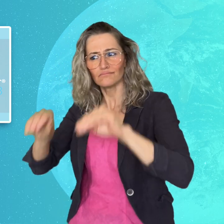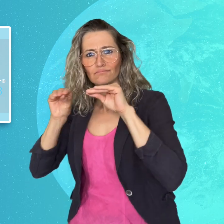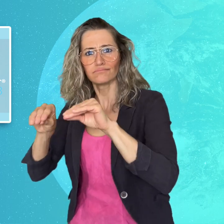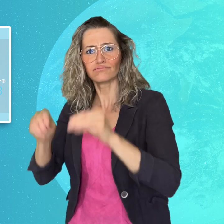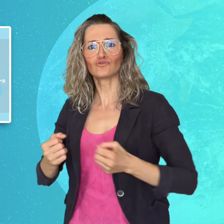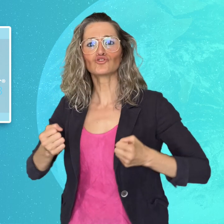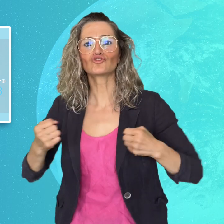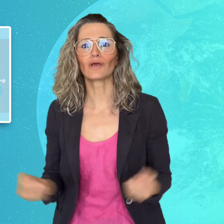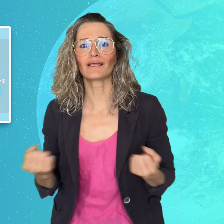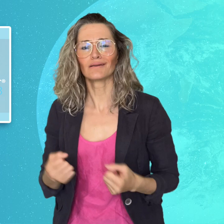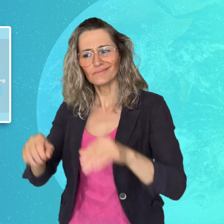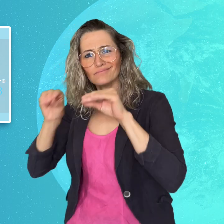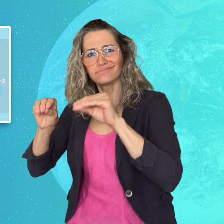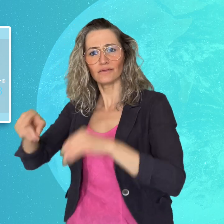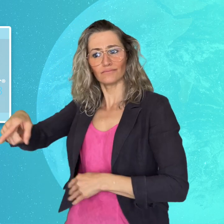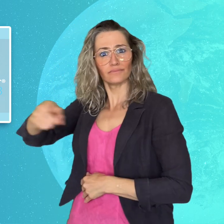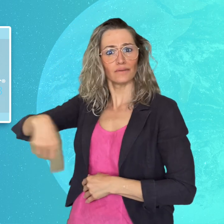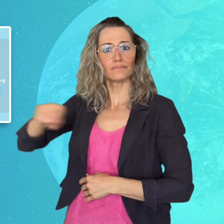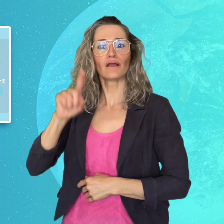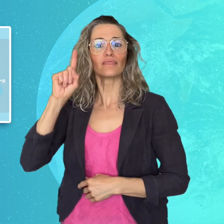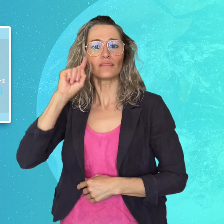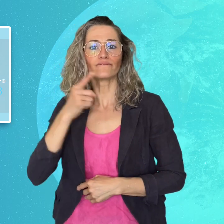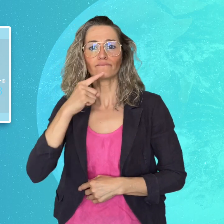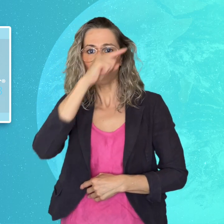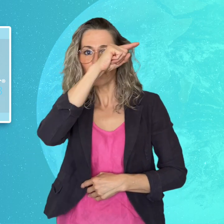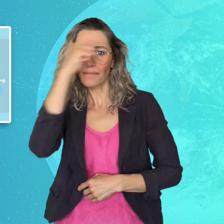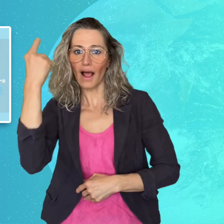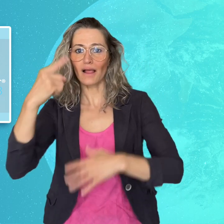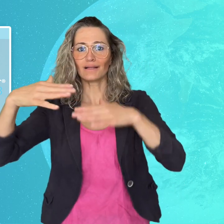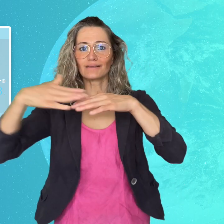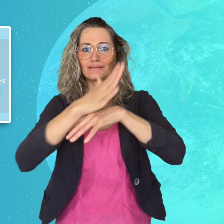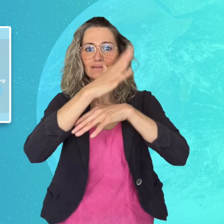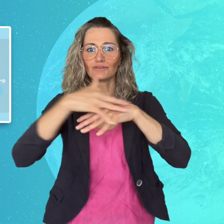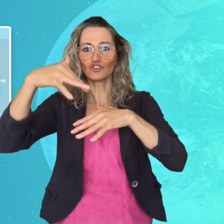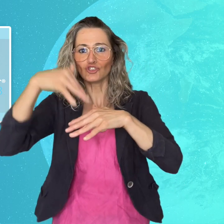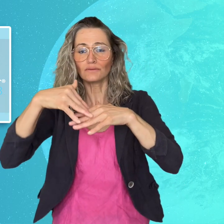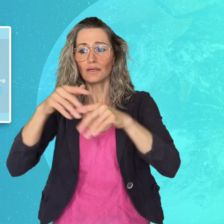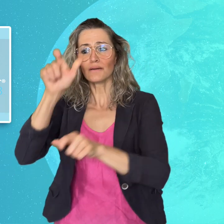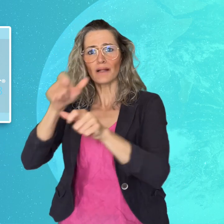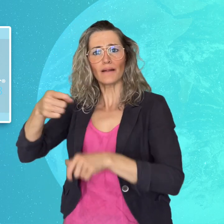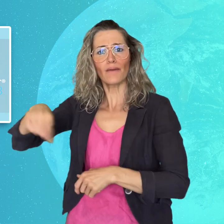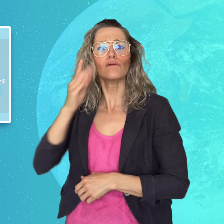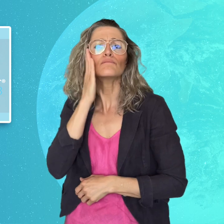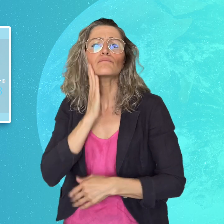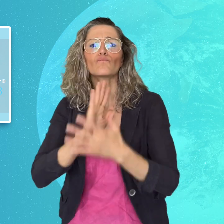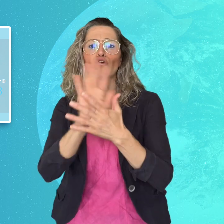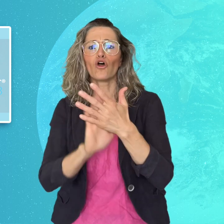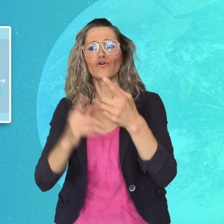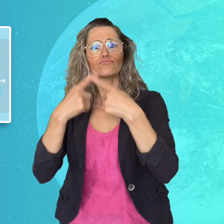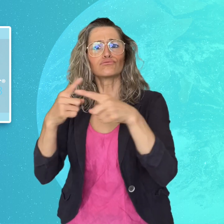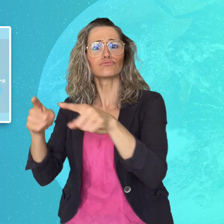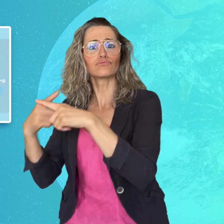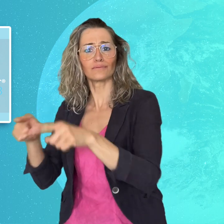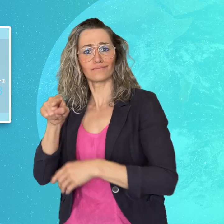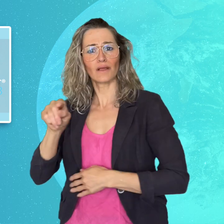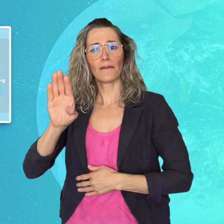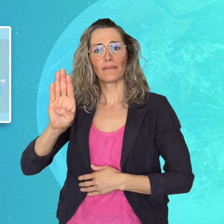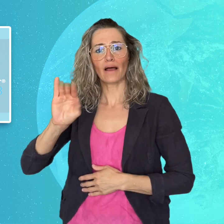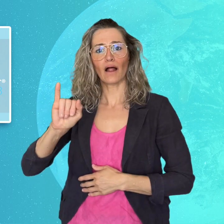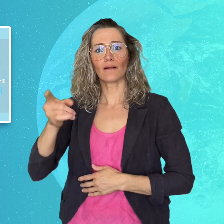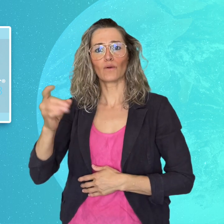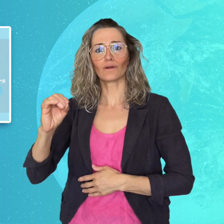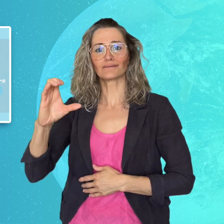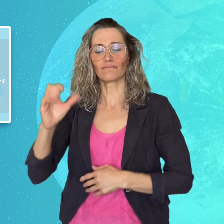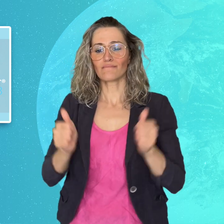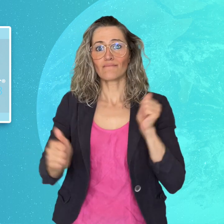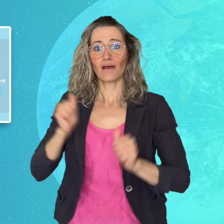for Deaf Black, Indigenous, and People of Color (BIPOC) actors,